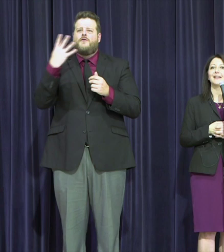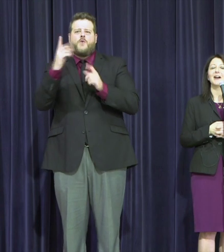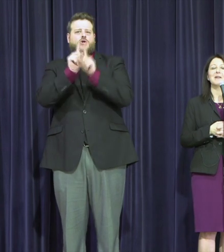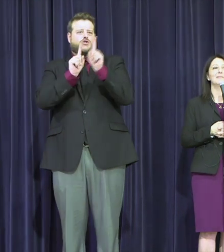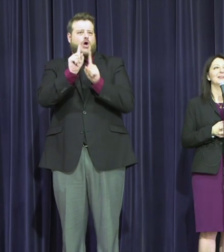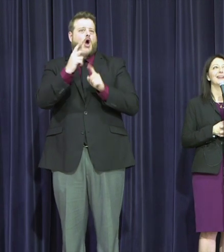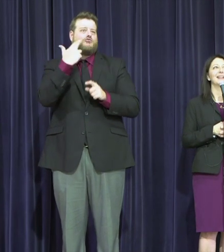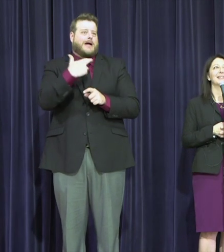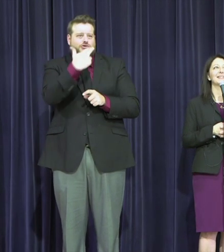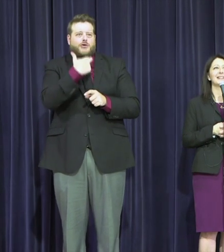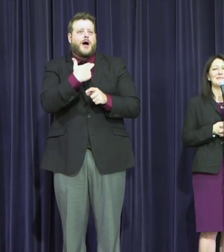and things like that.